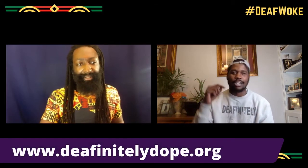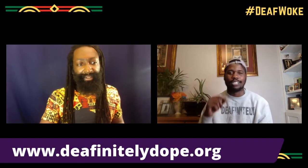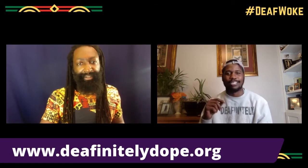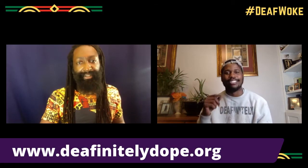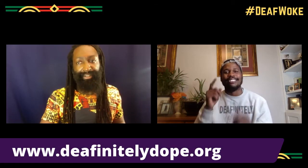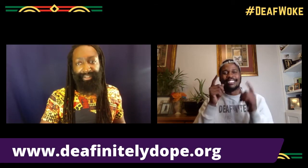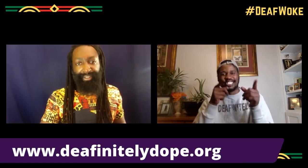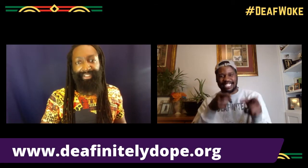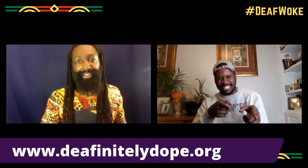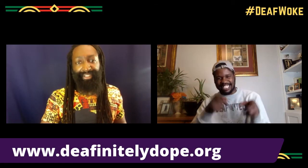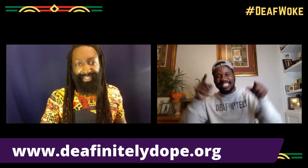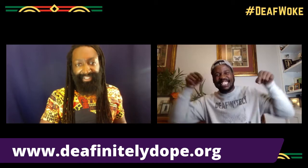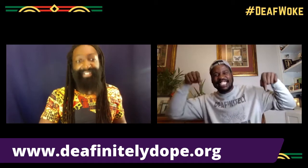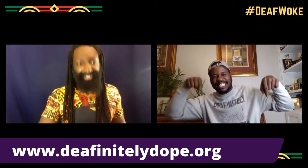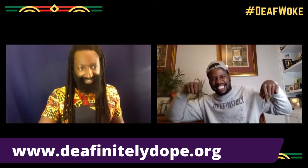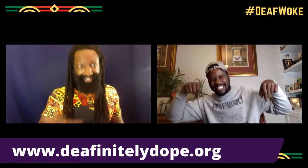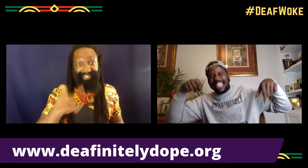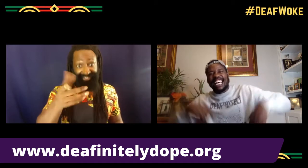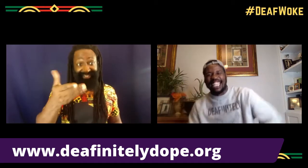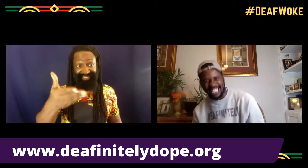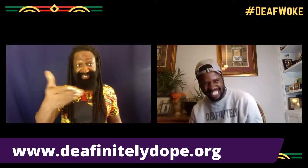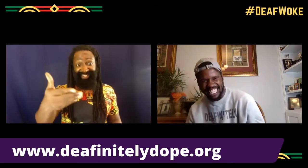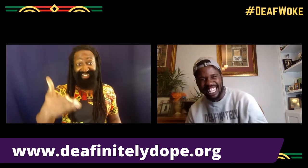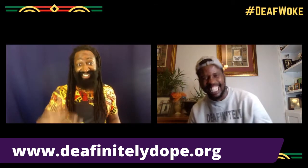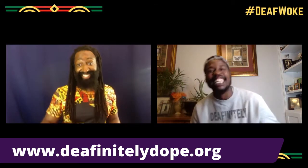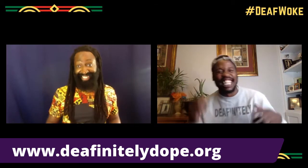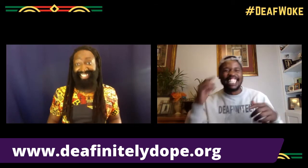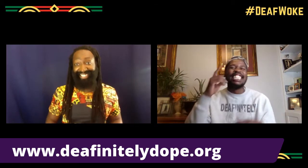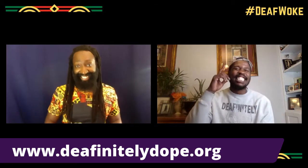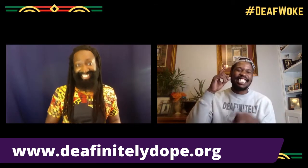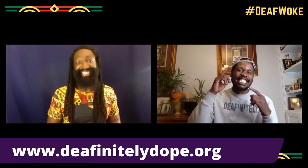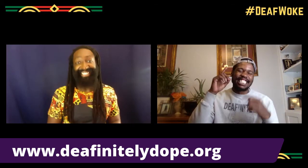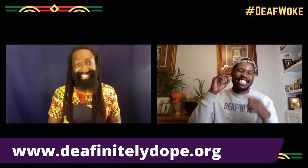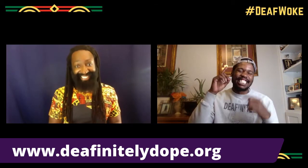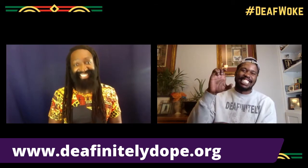My website is, www, oh there it is, there it is.